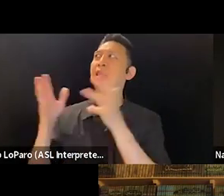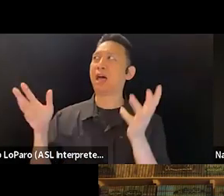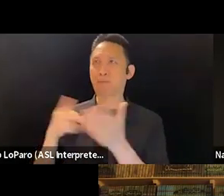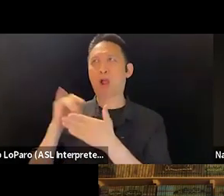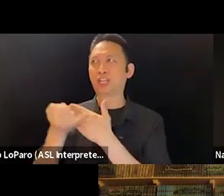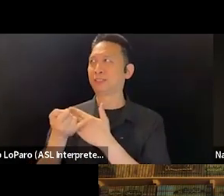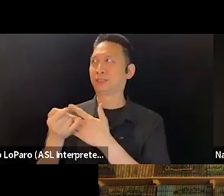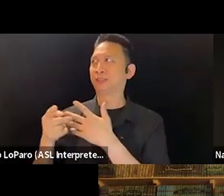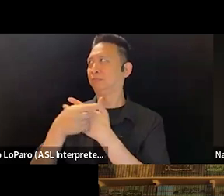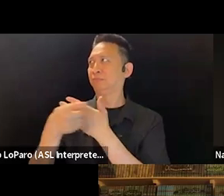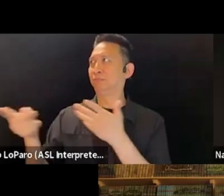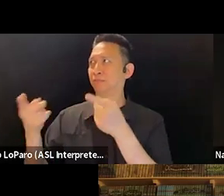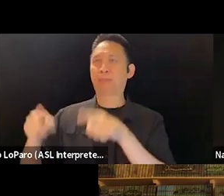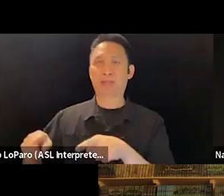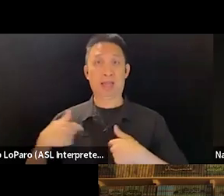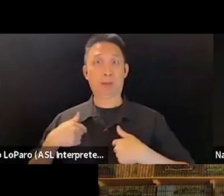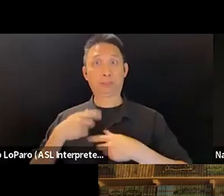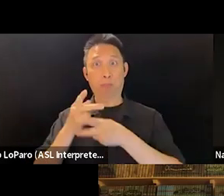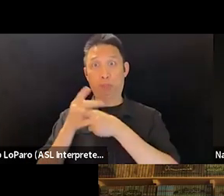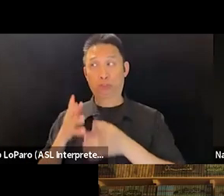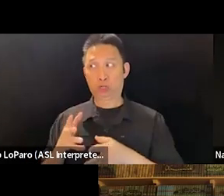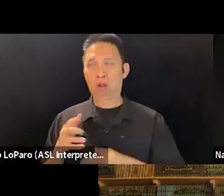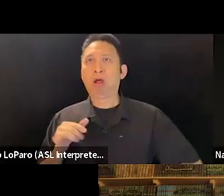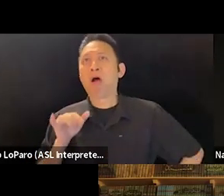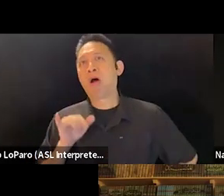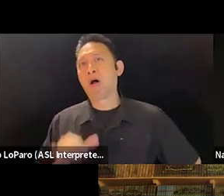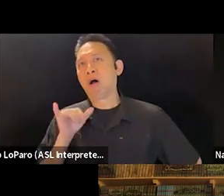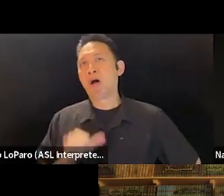I began to understand exactly how they are thinking about projects.